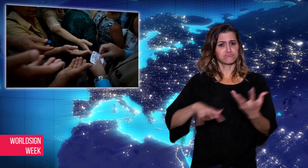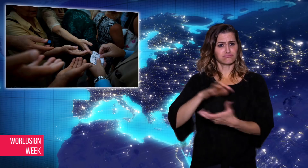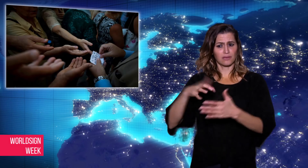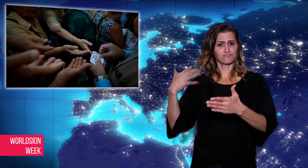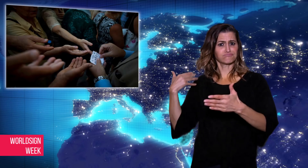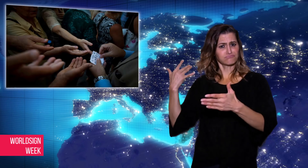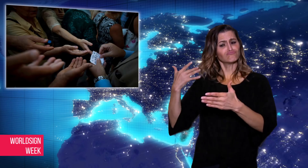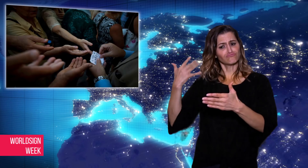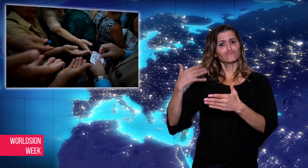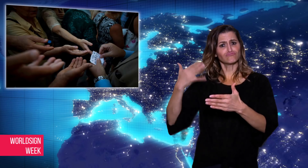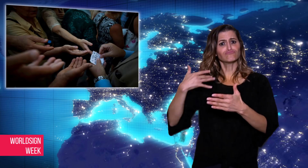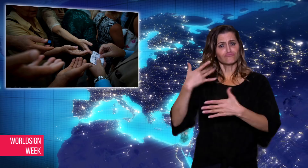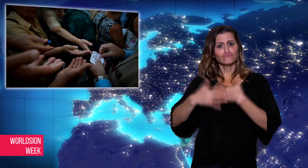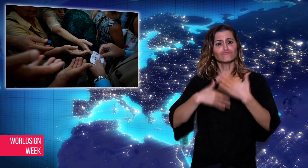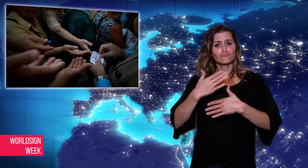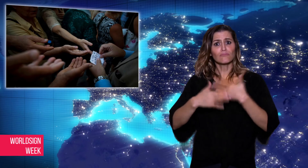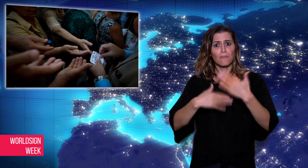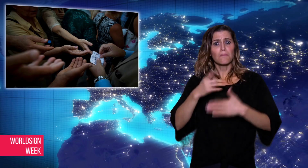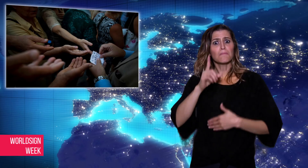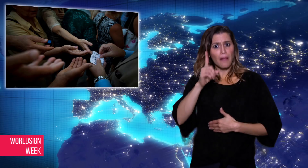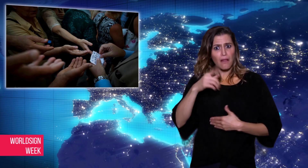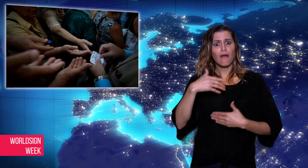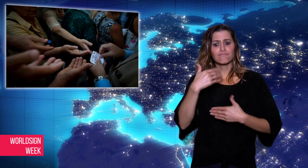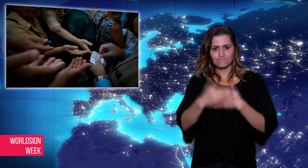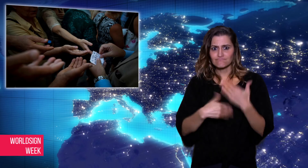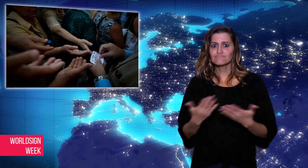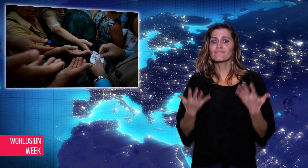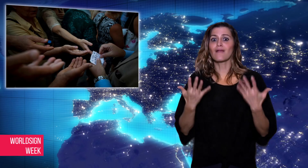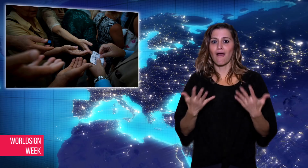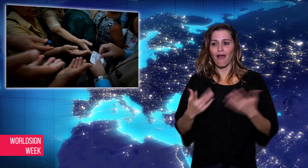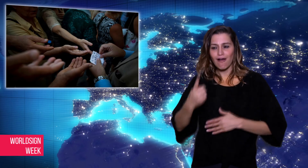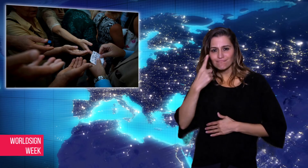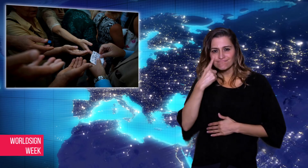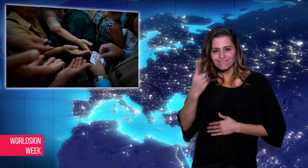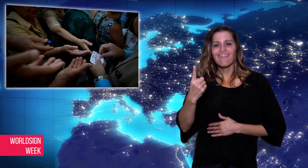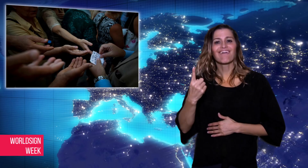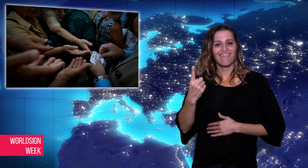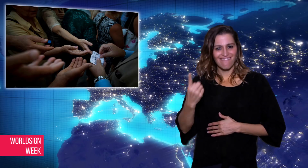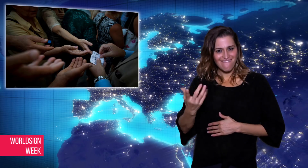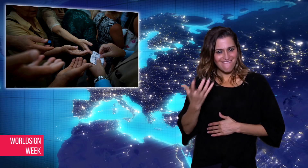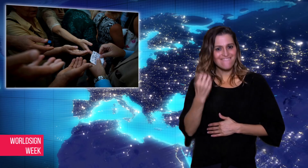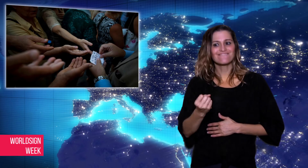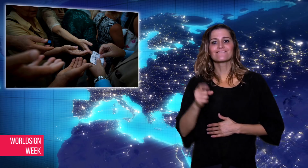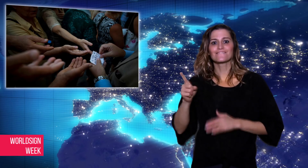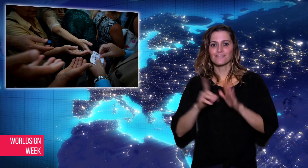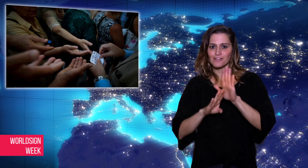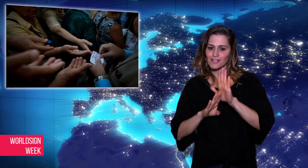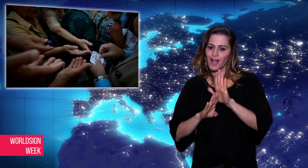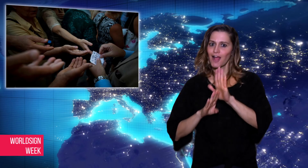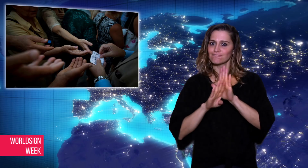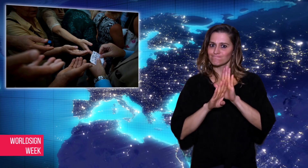Today, there are signs of